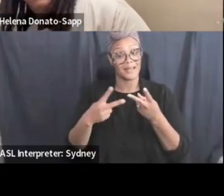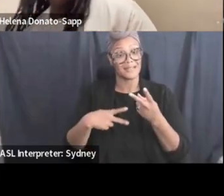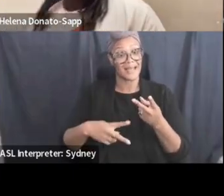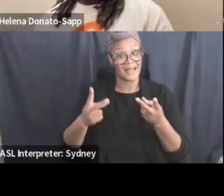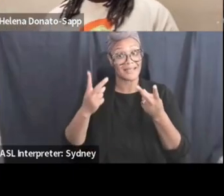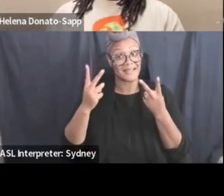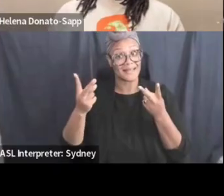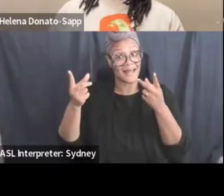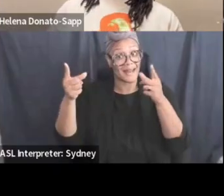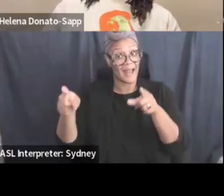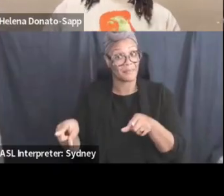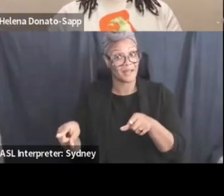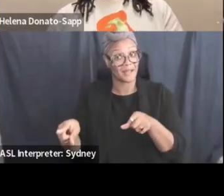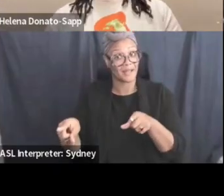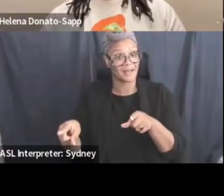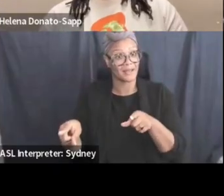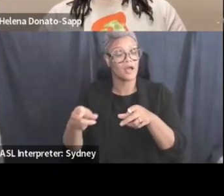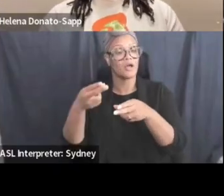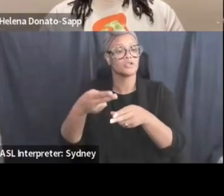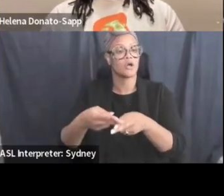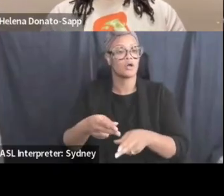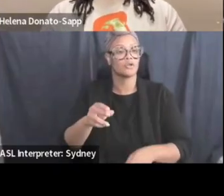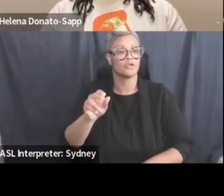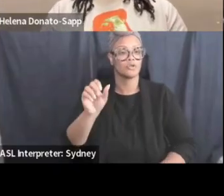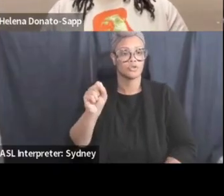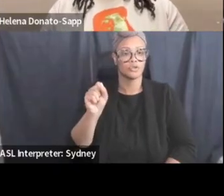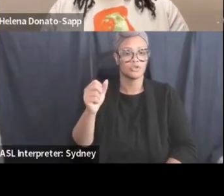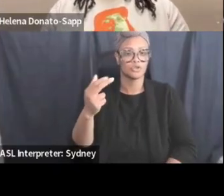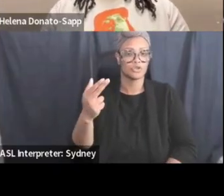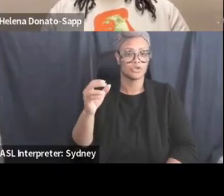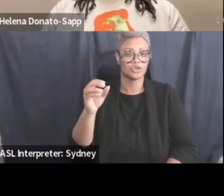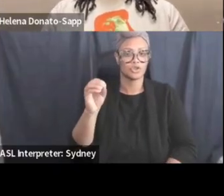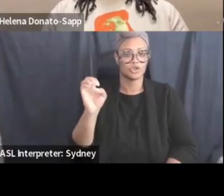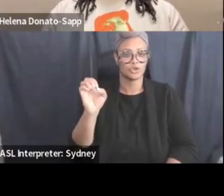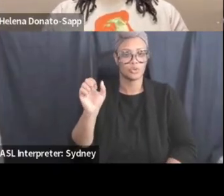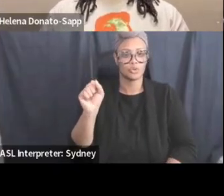and it's in San Francisco Unified School District. And what makes this process around